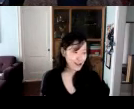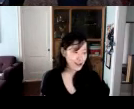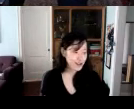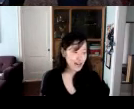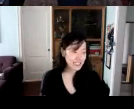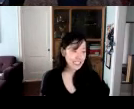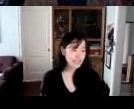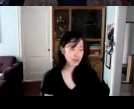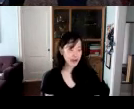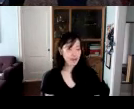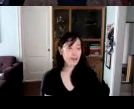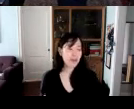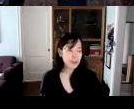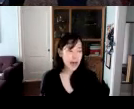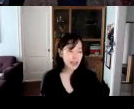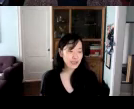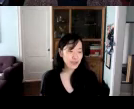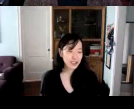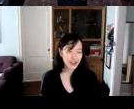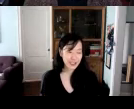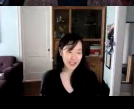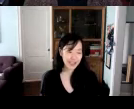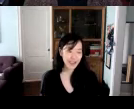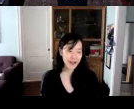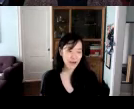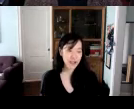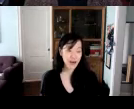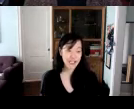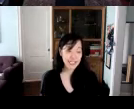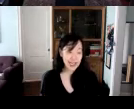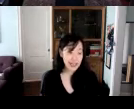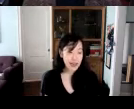you have received a grant from the Metropolitan Regional Arts Council. We are excited that we